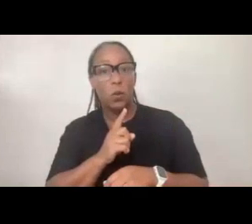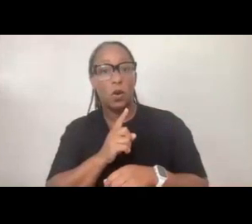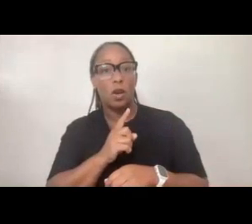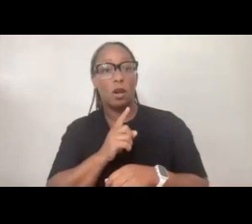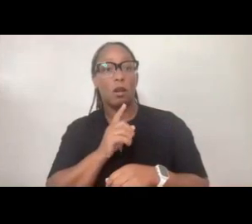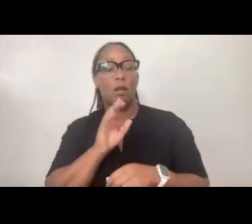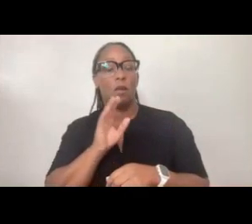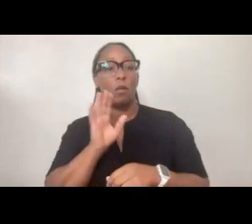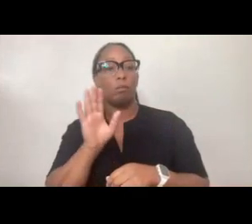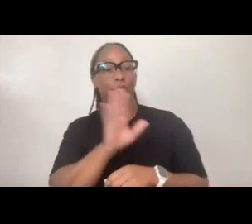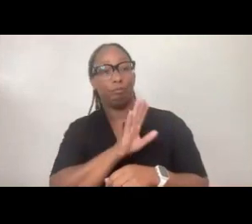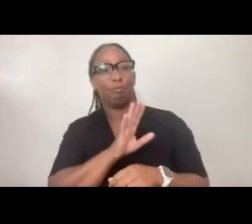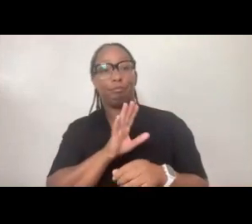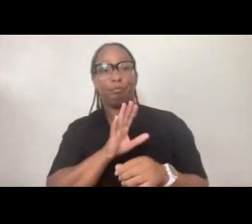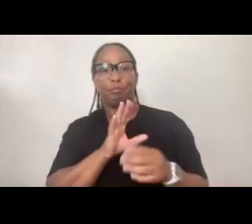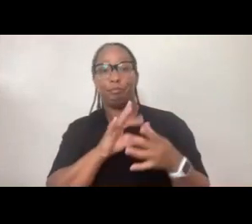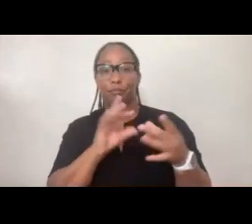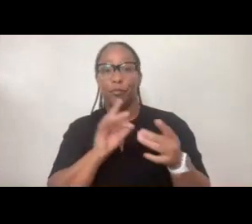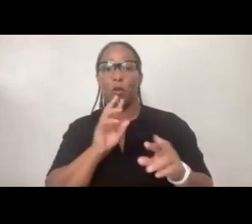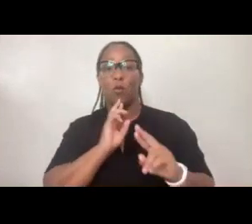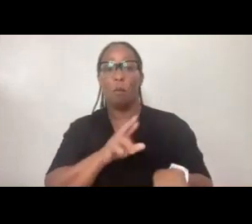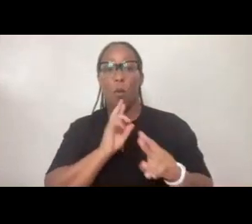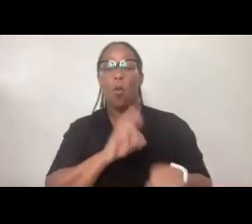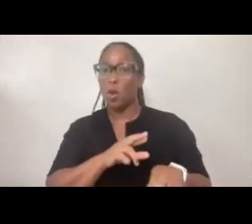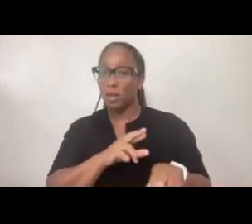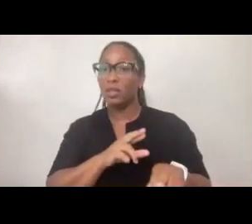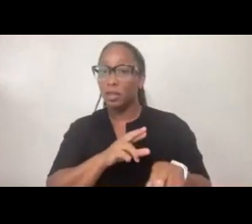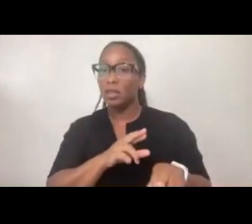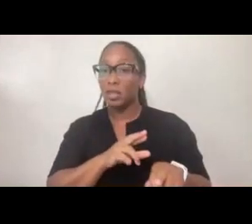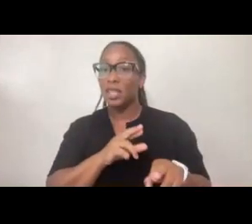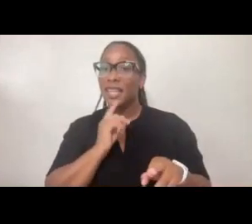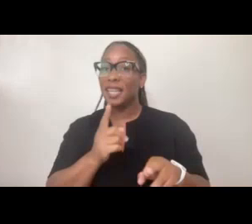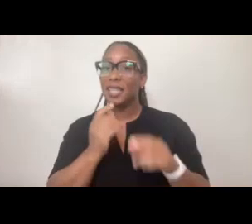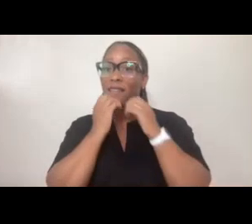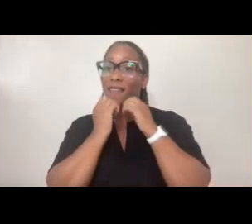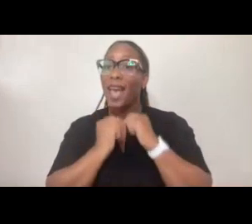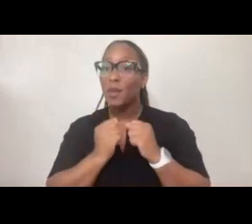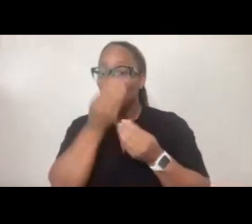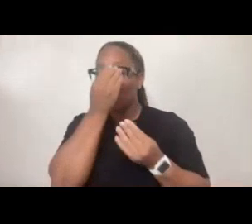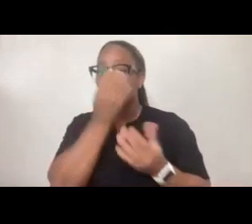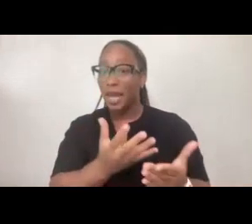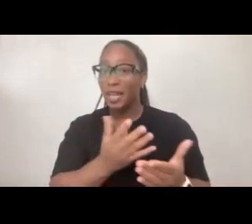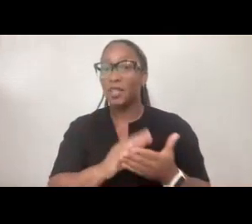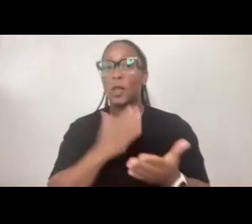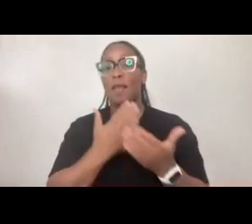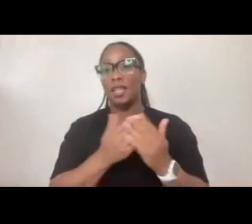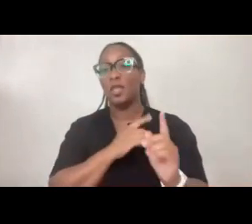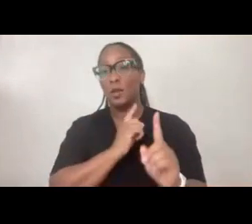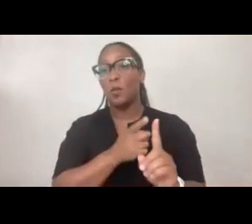What they're saying and what they're reporting out to us. Is valuable so that that's a good point.